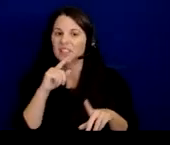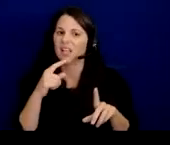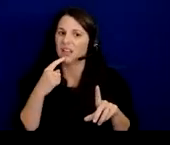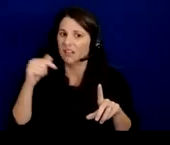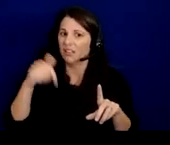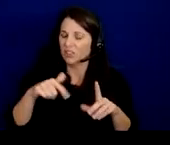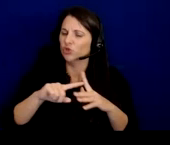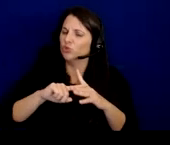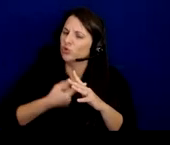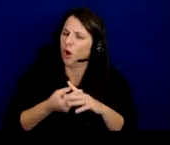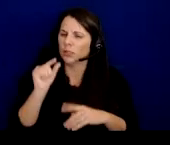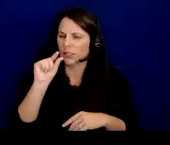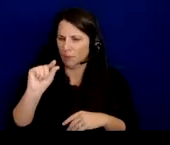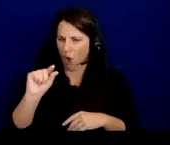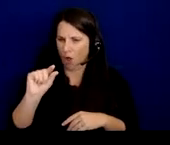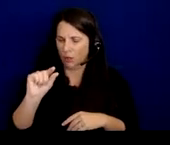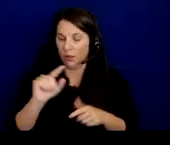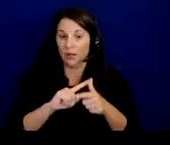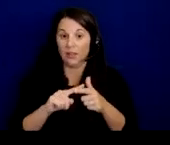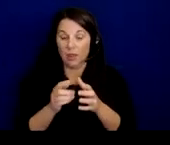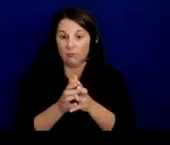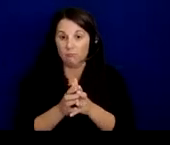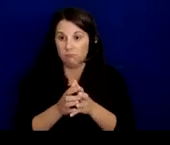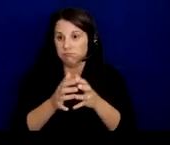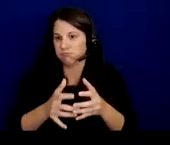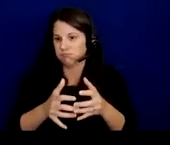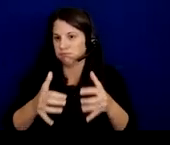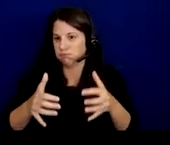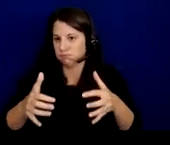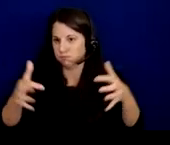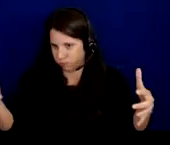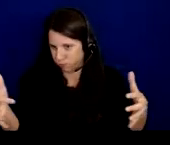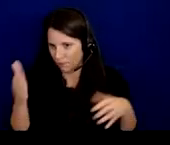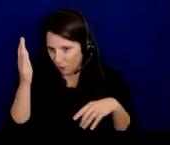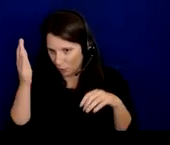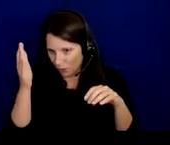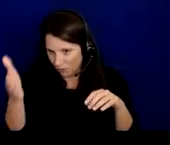And so these bullet points represent first steps.